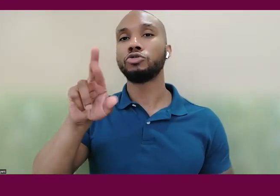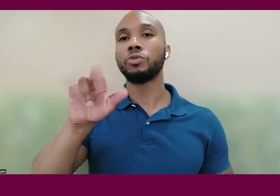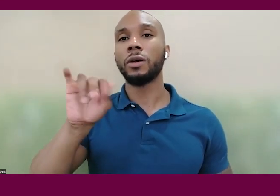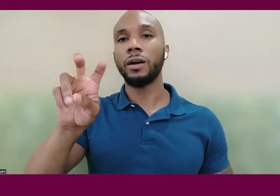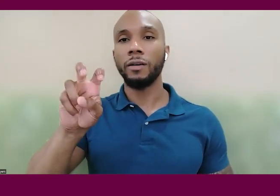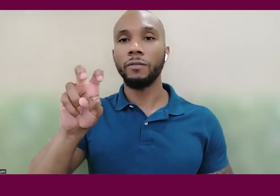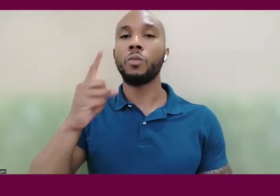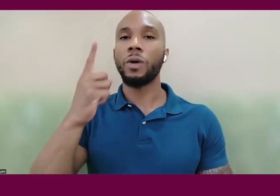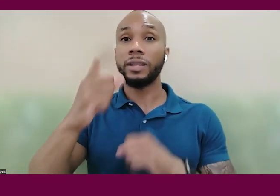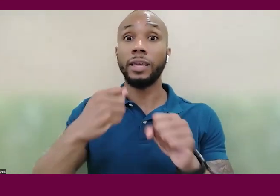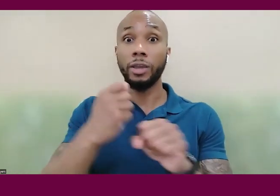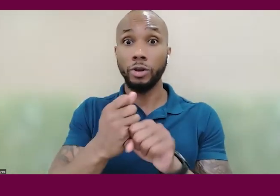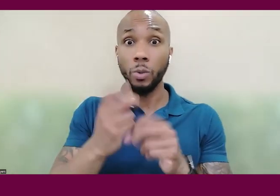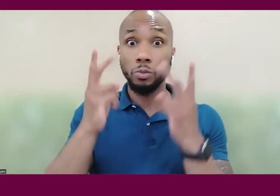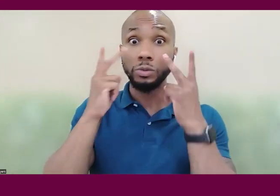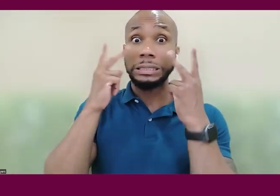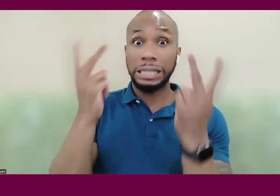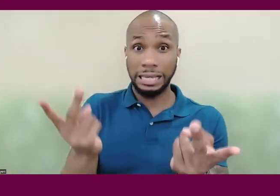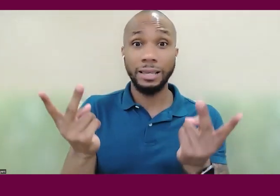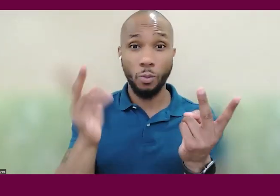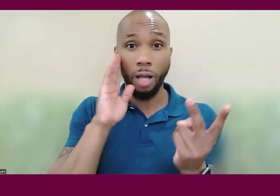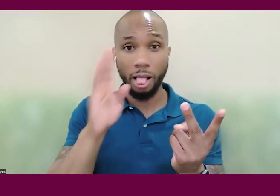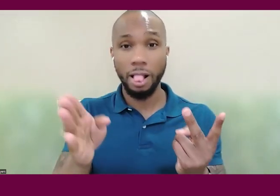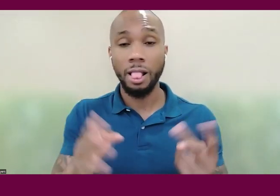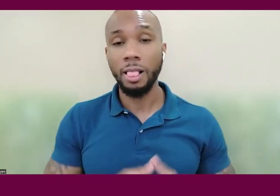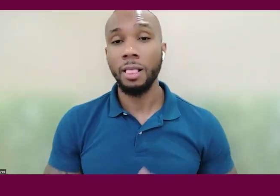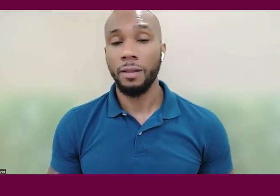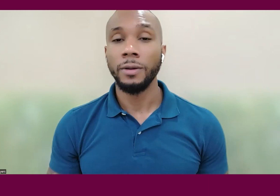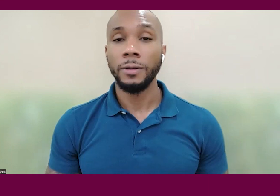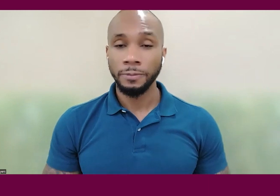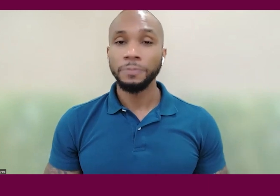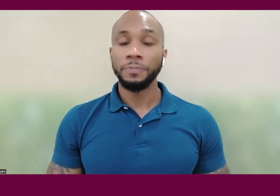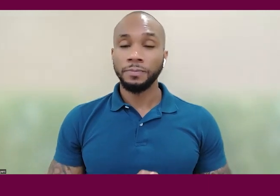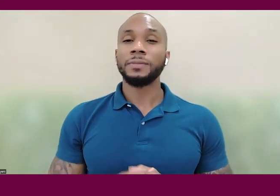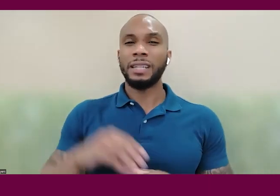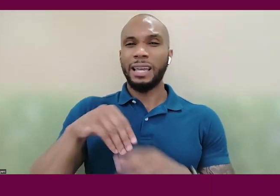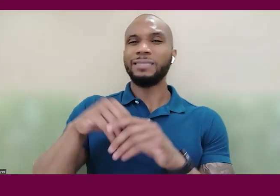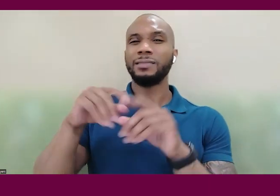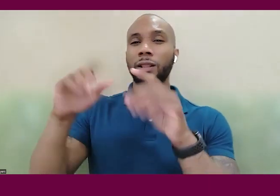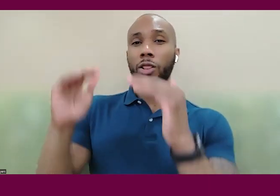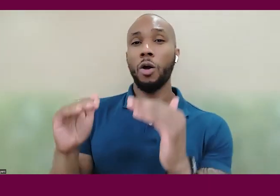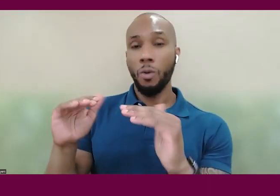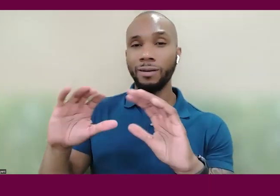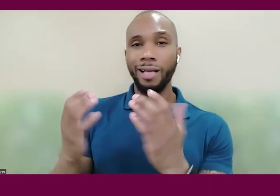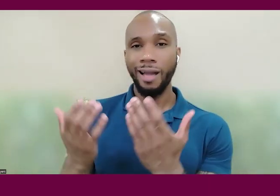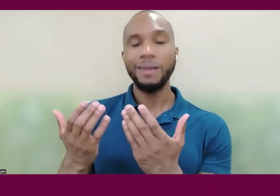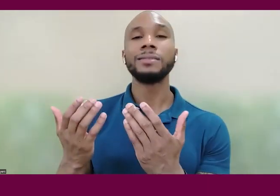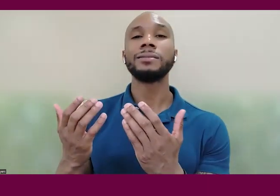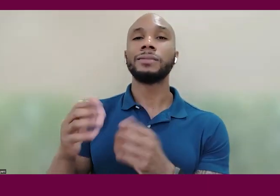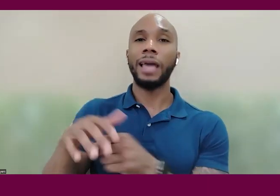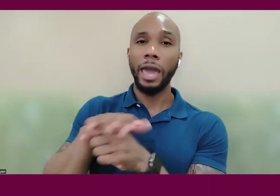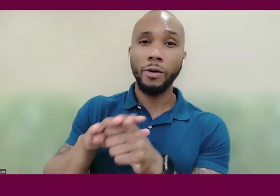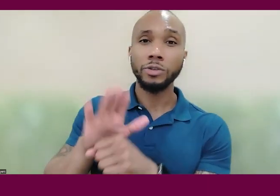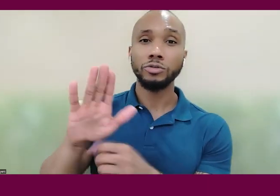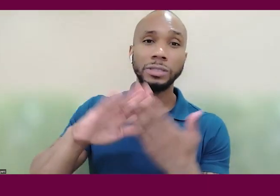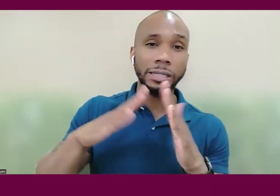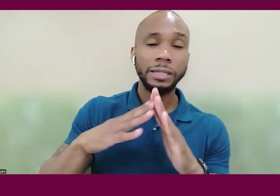Do a turkey drive in lower class areas of your city or your state.